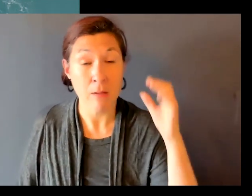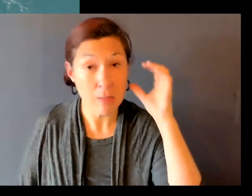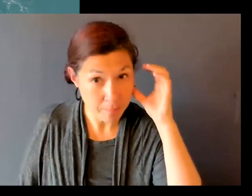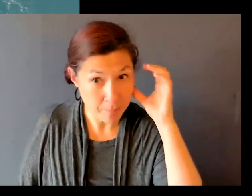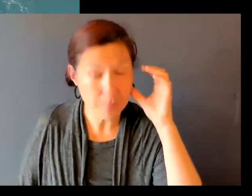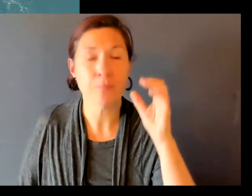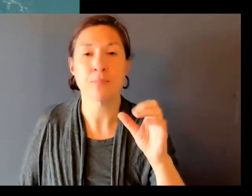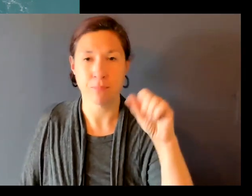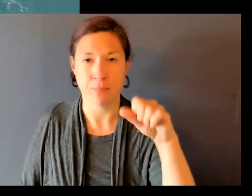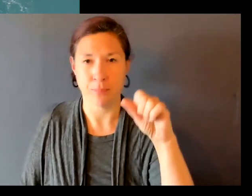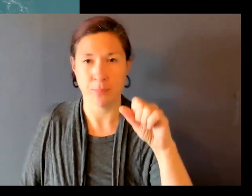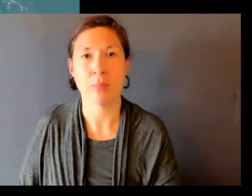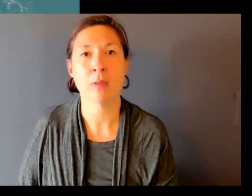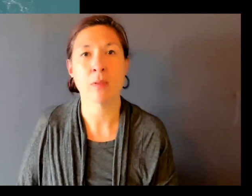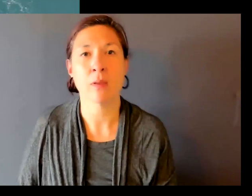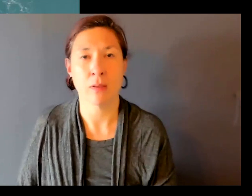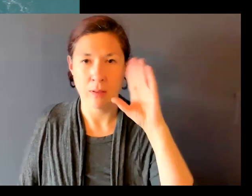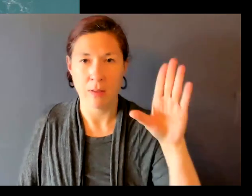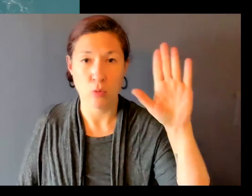I see Katherine Harrelson, again. I'm wondering is this Meg?